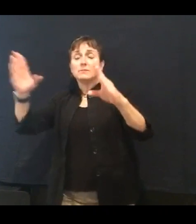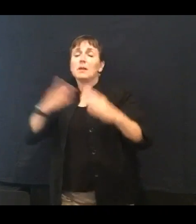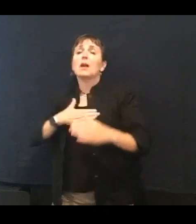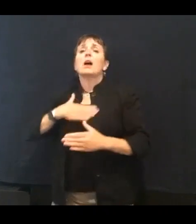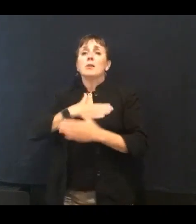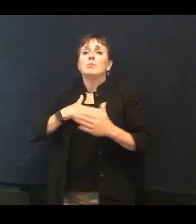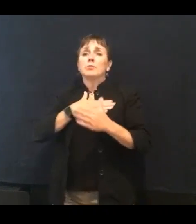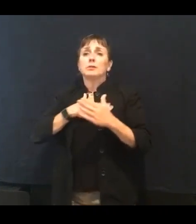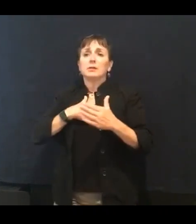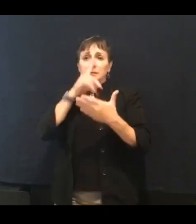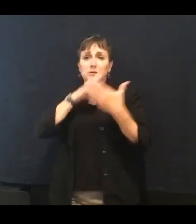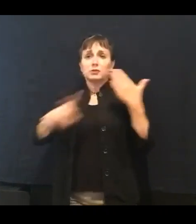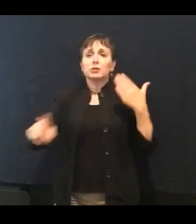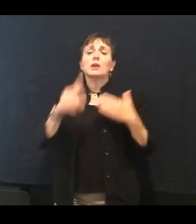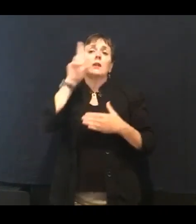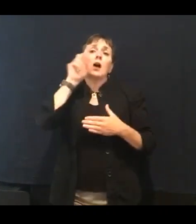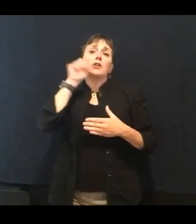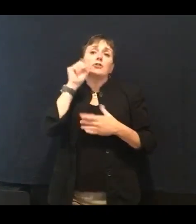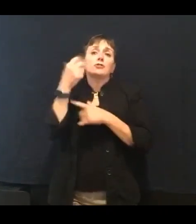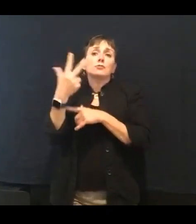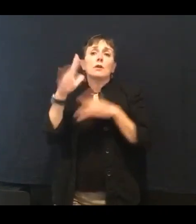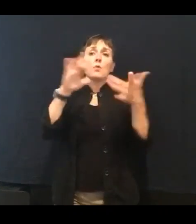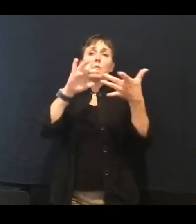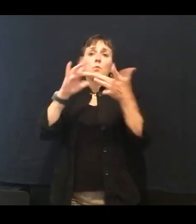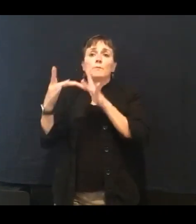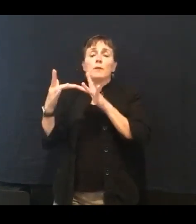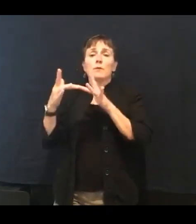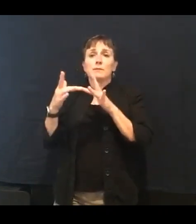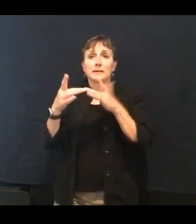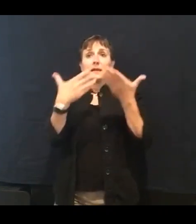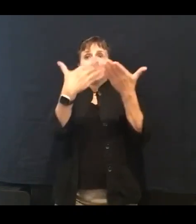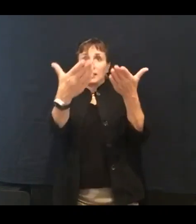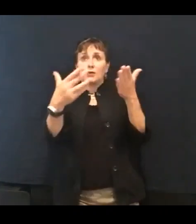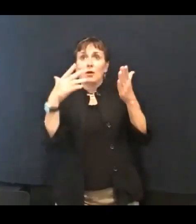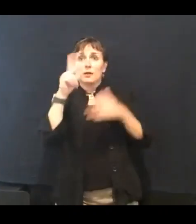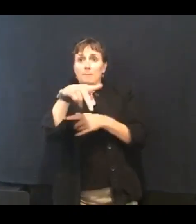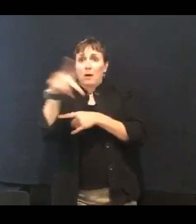us via the Usher III website shown here. We would love to hear your feedback and answer